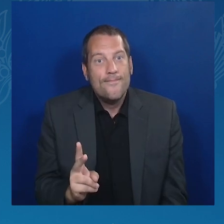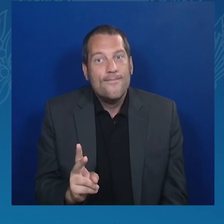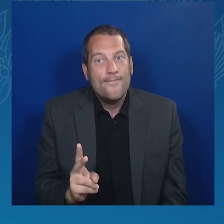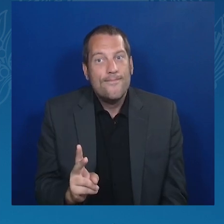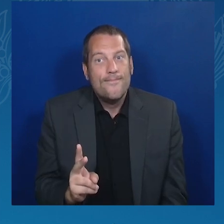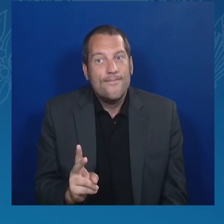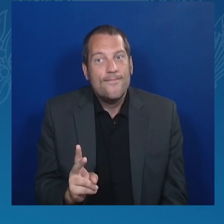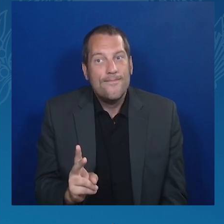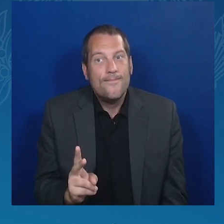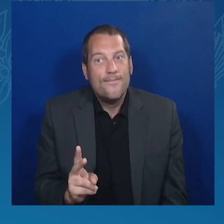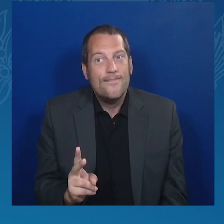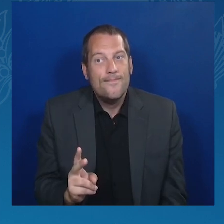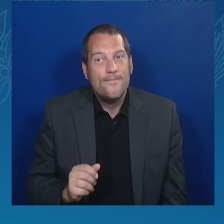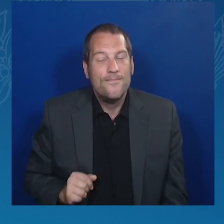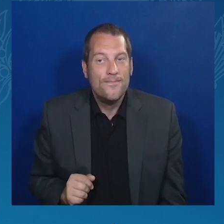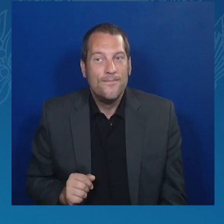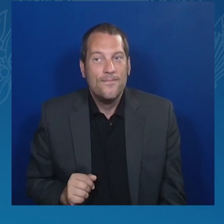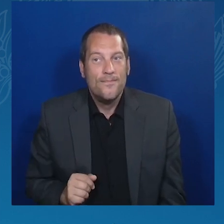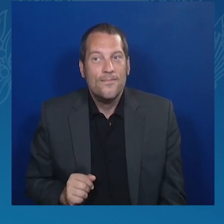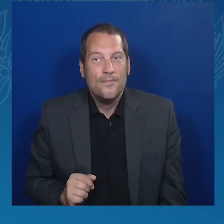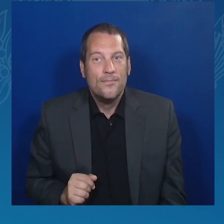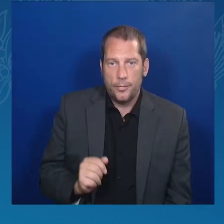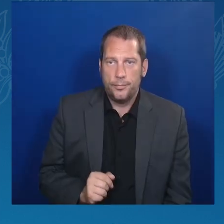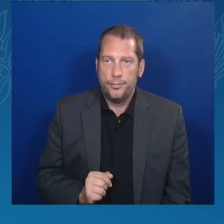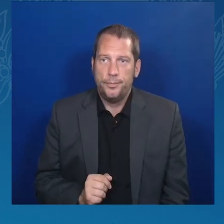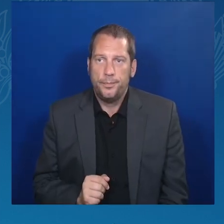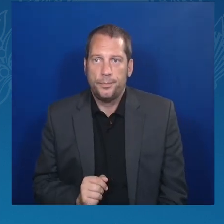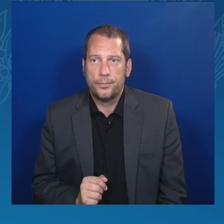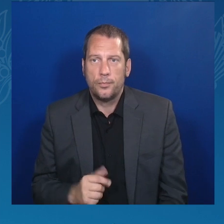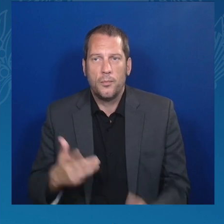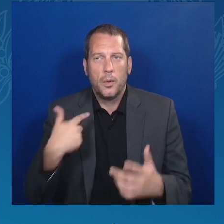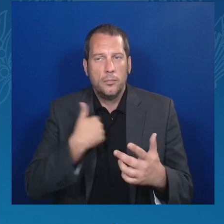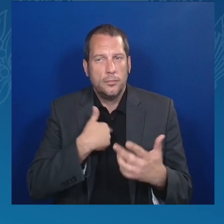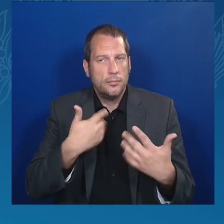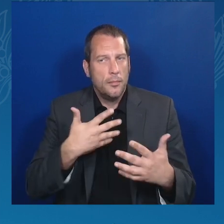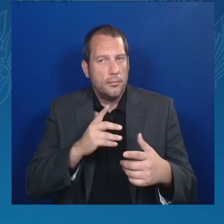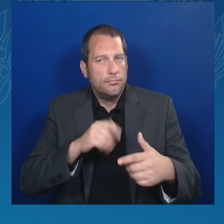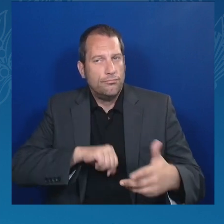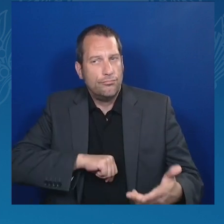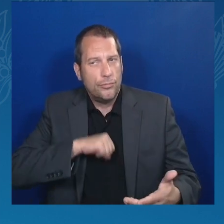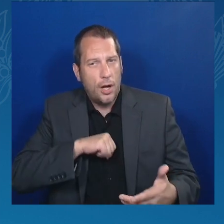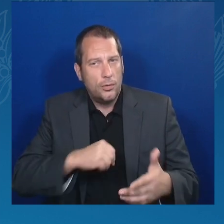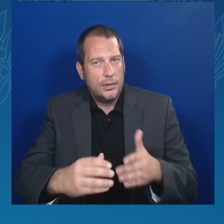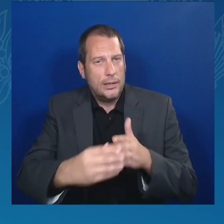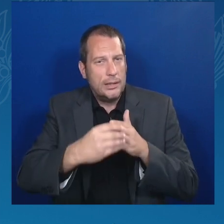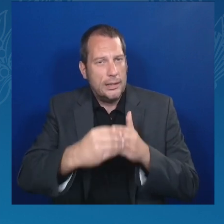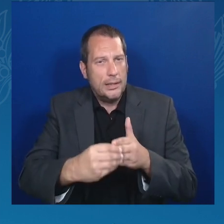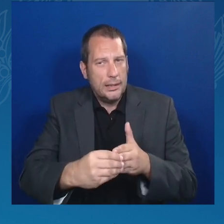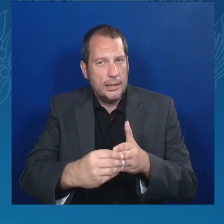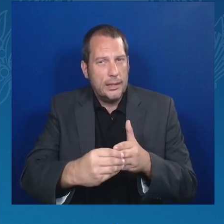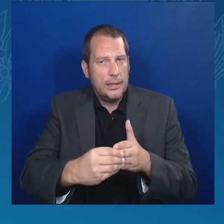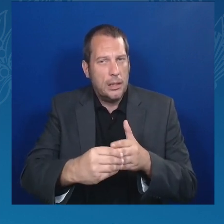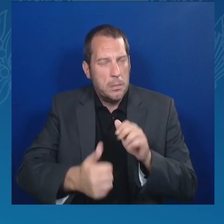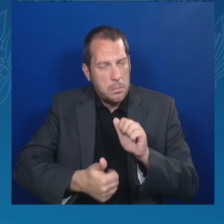We are also proud to lead the most pro-union administration in the history of America.